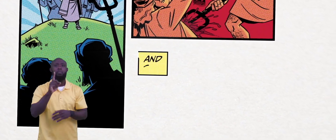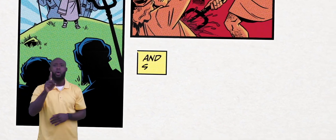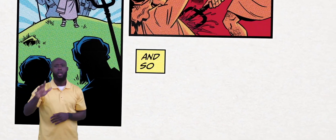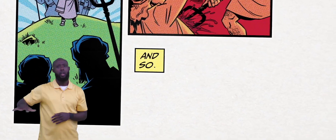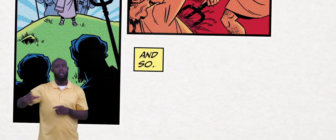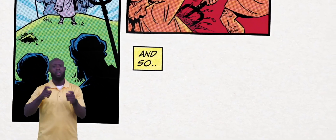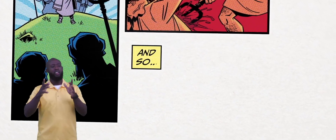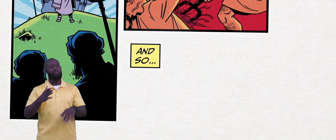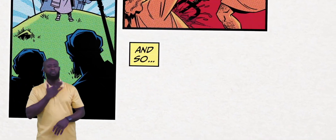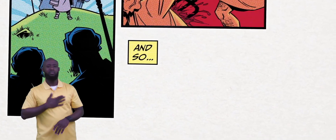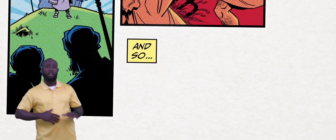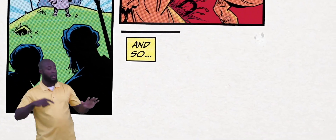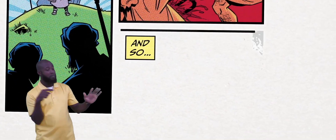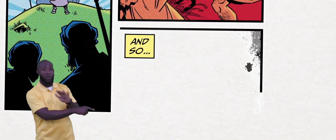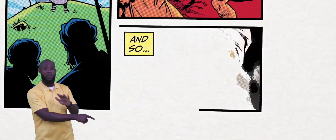But those managers kill the servants.